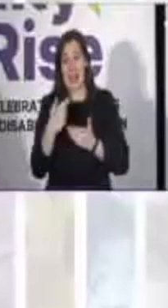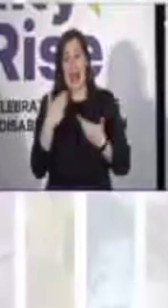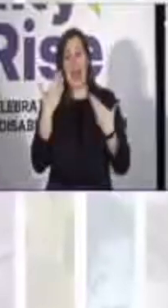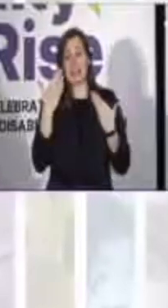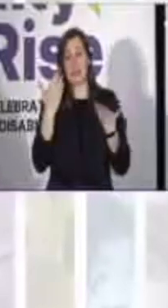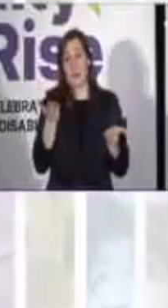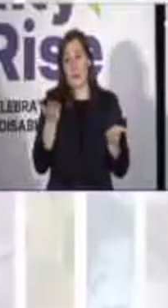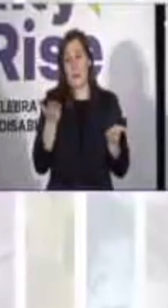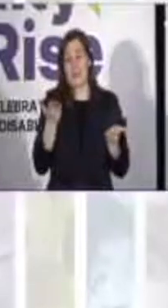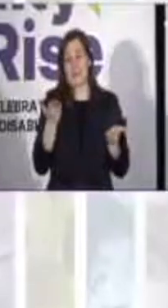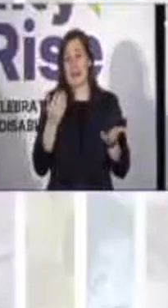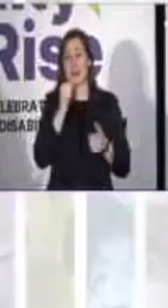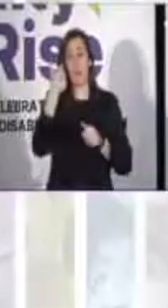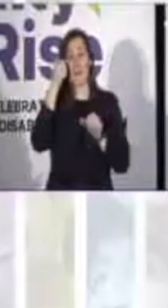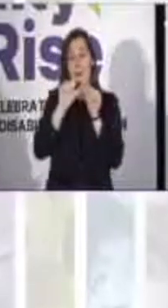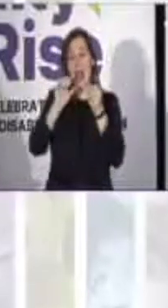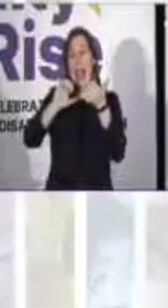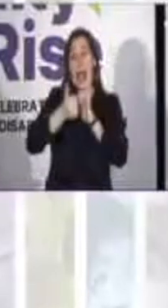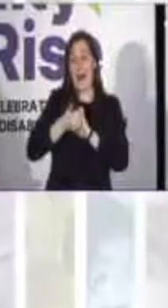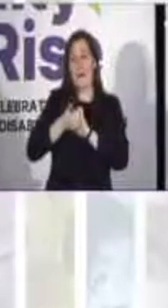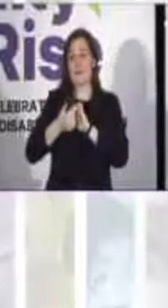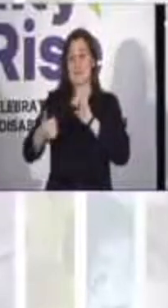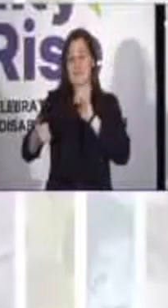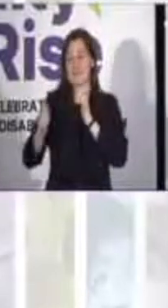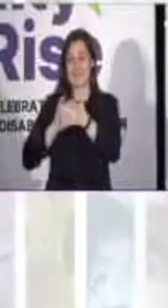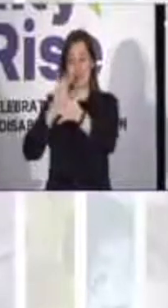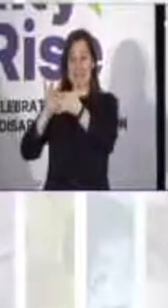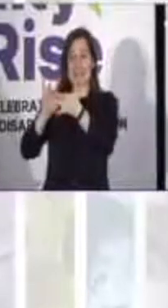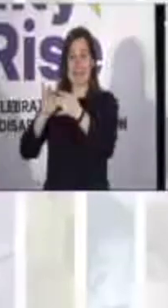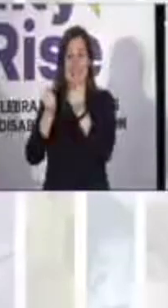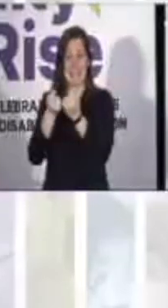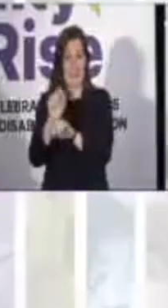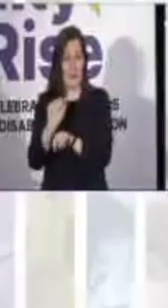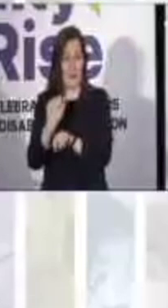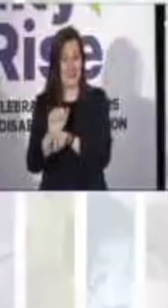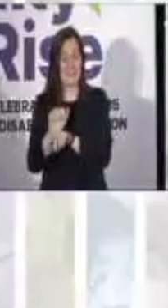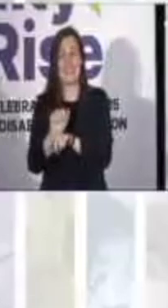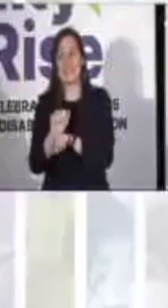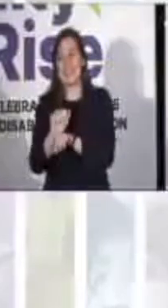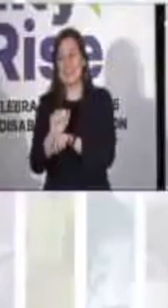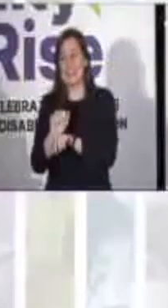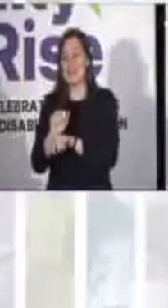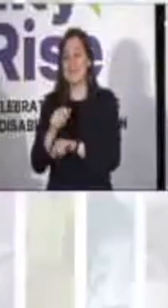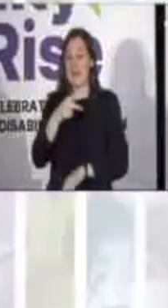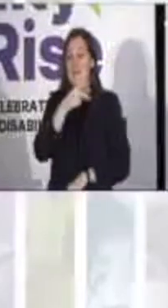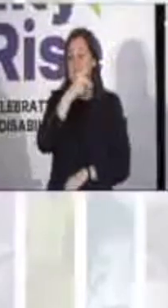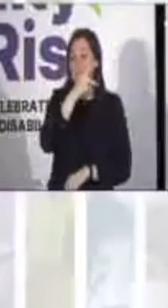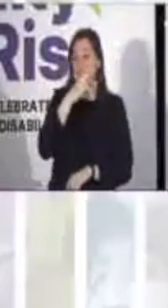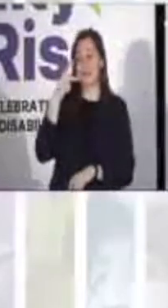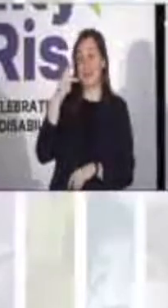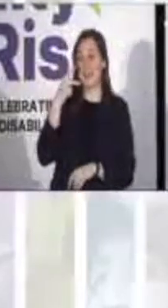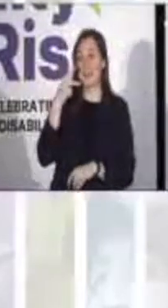BUT I DO YOU ALSO WANT TO RECOGNIZE THAT PRATHIBA REMINDED ME BEFORE I CAME UP